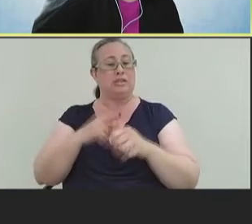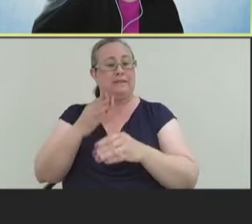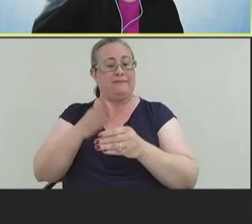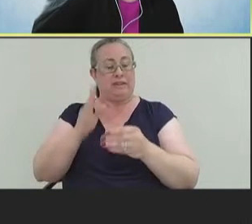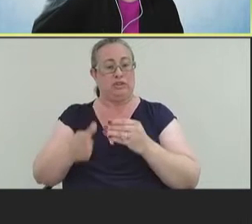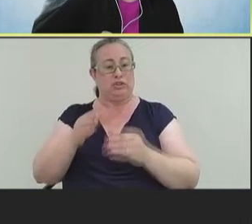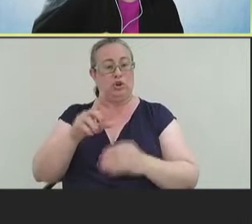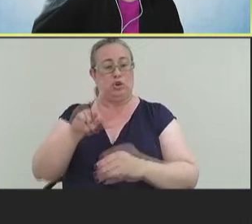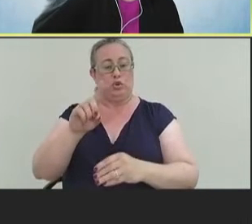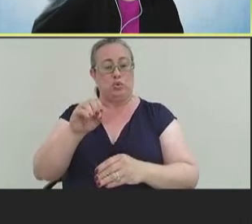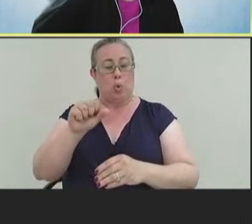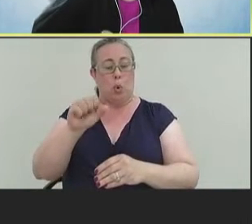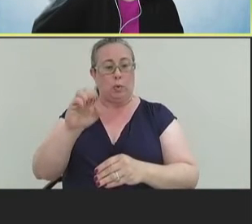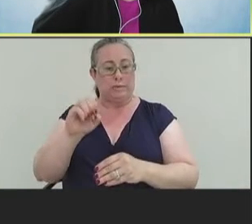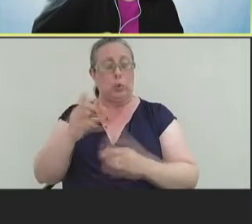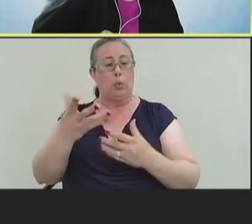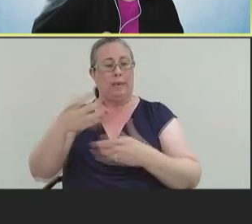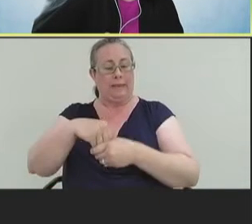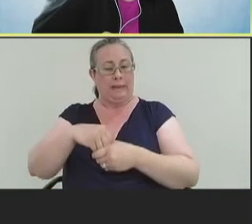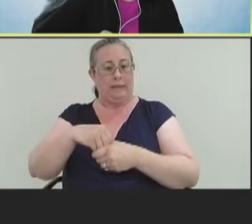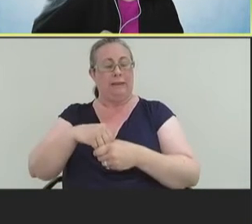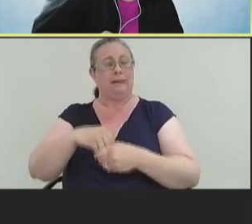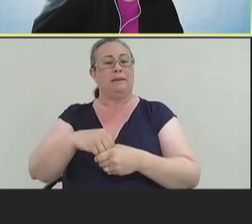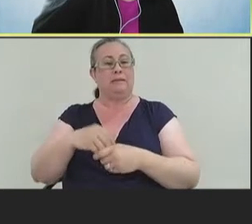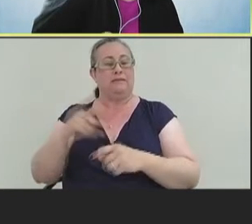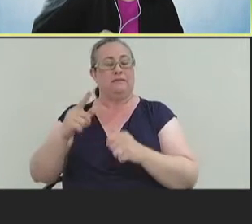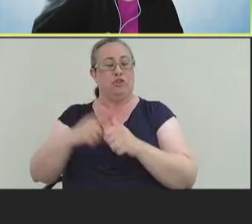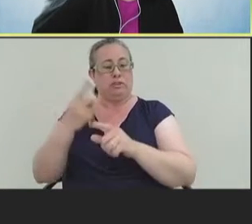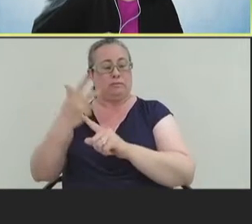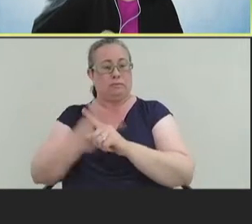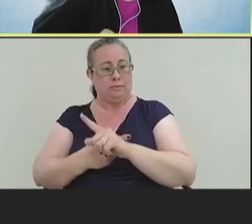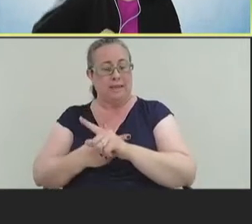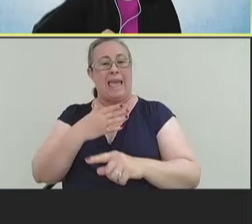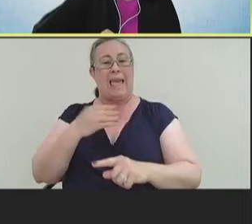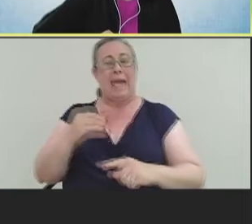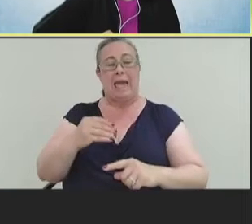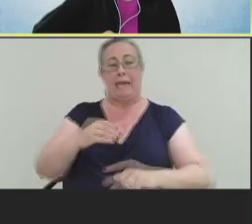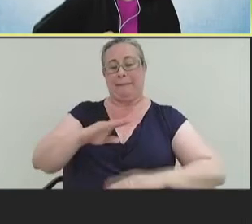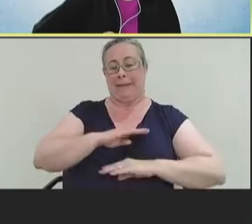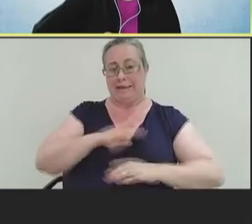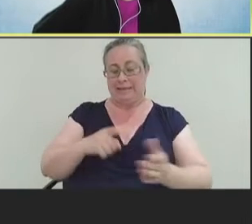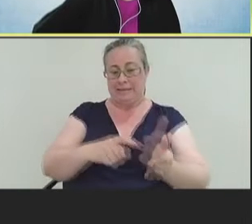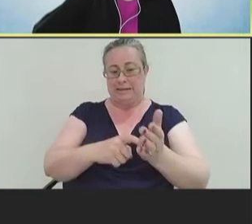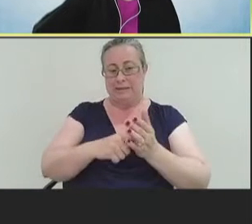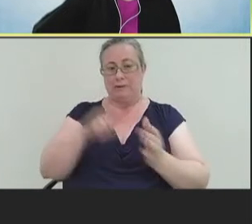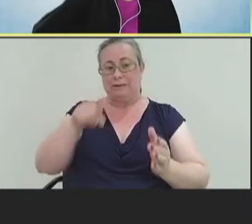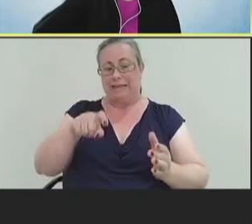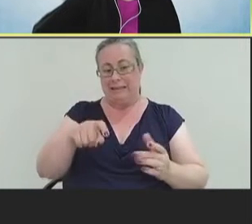pandemic declaration, meeting public demand within four months of a declaration, and then having a